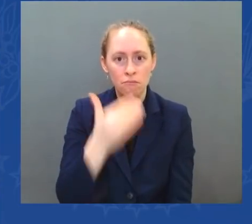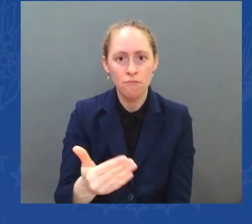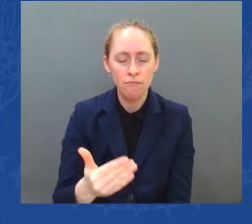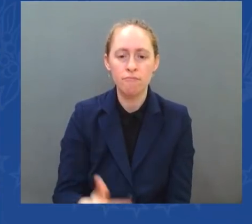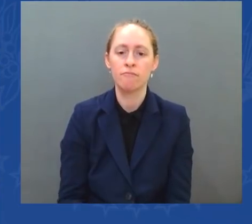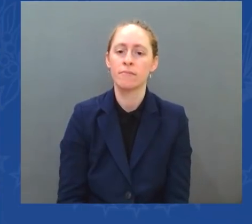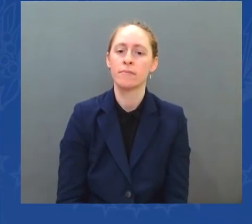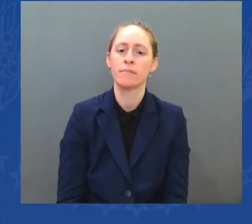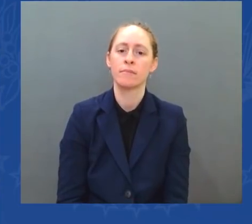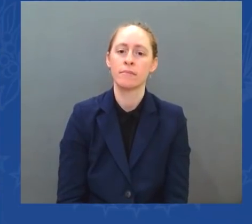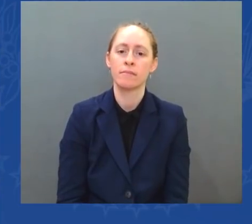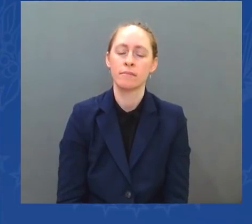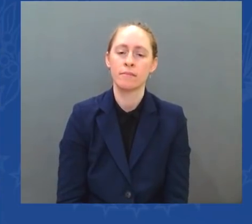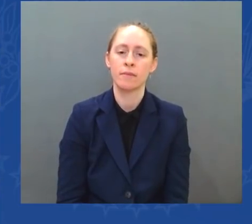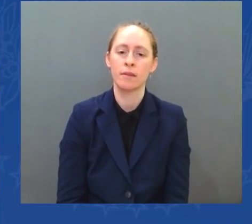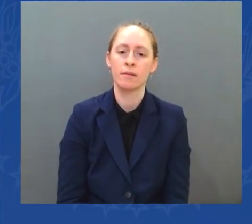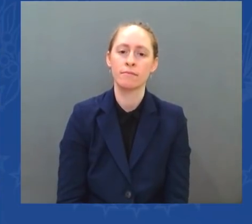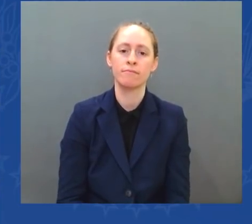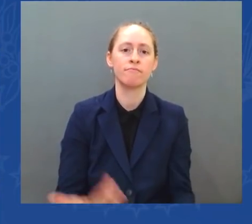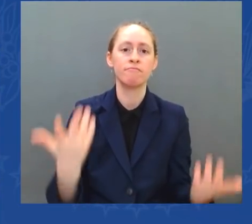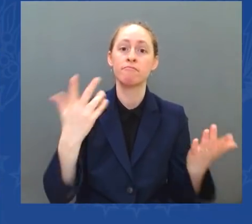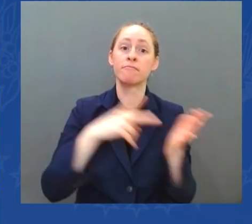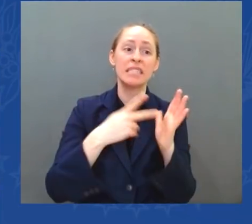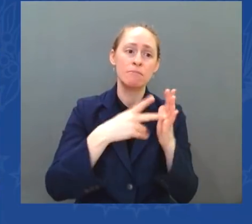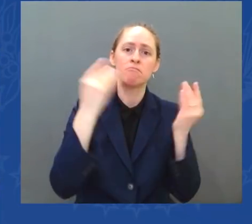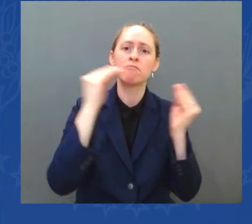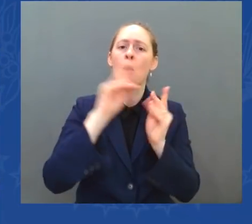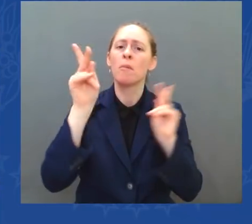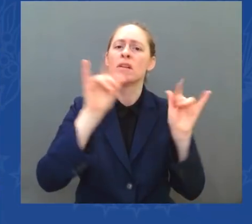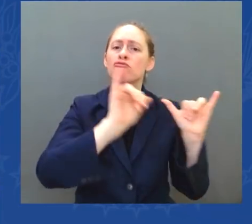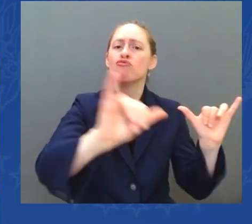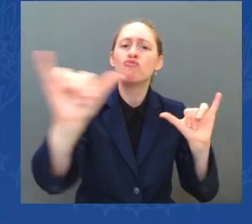because families have more money in their pockets to pay their bills. The list goes on.